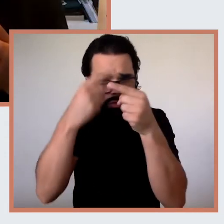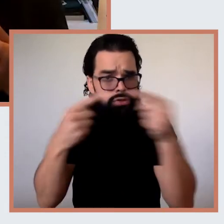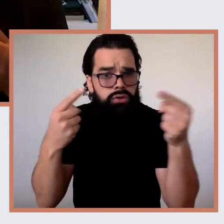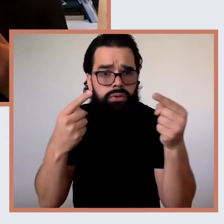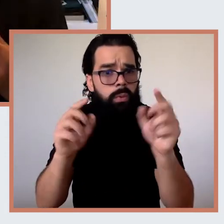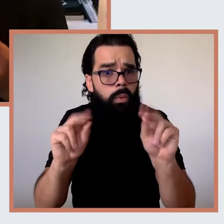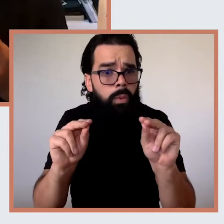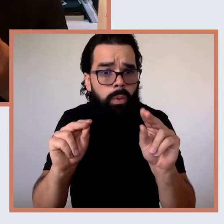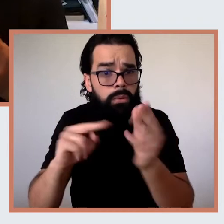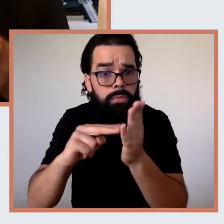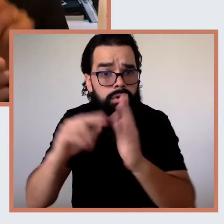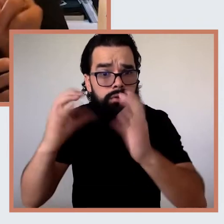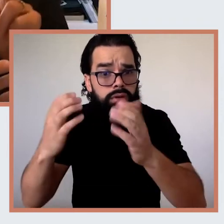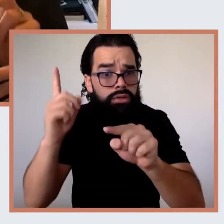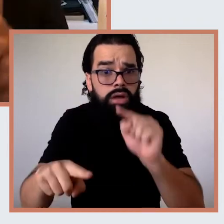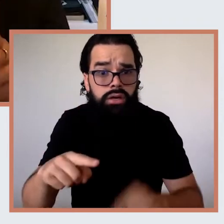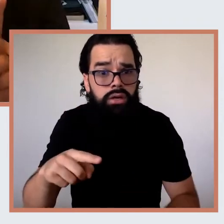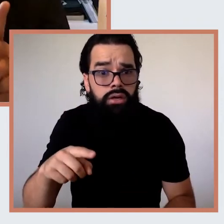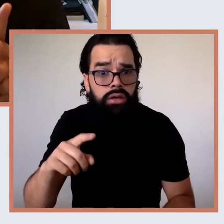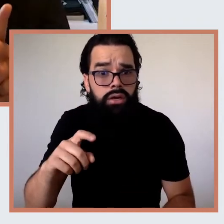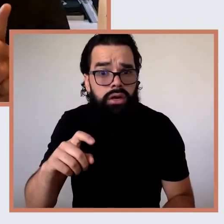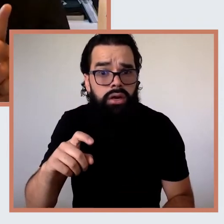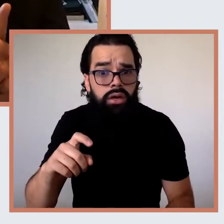like that would not be the case, that a class would say no?